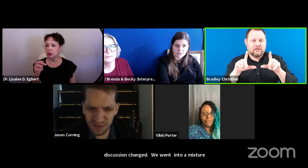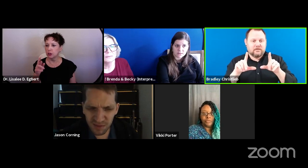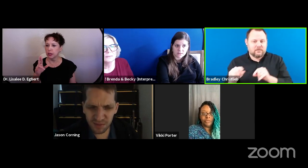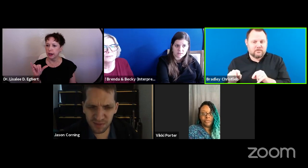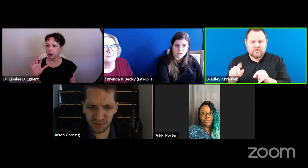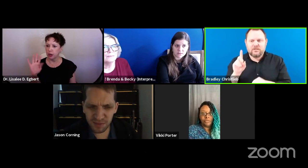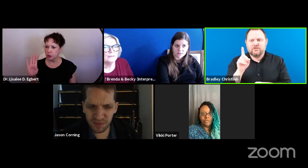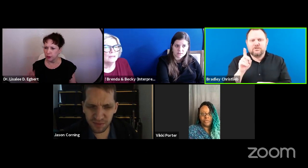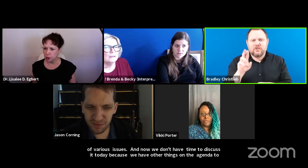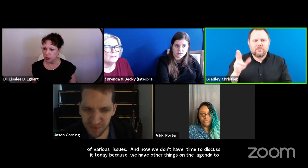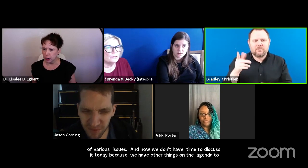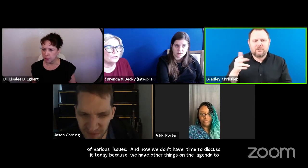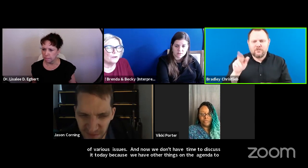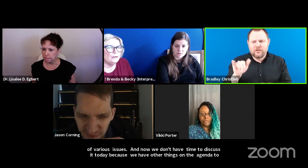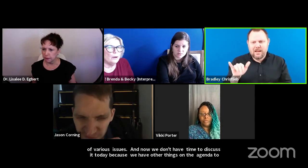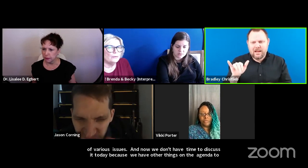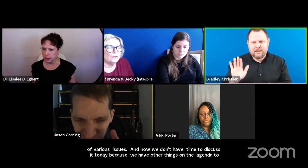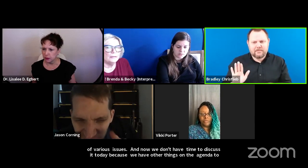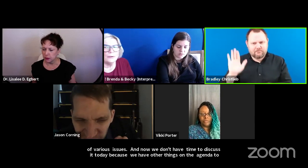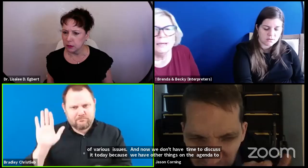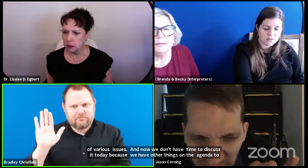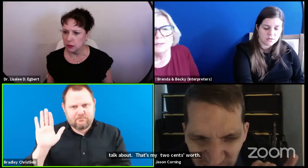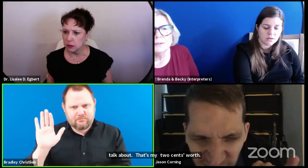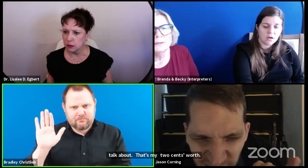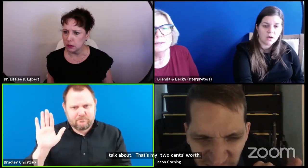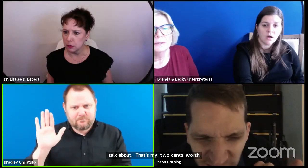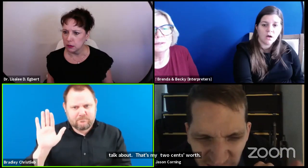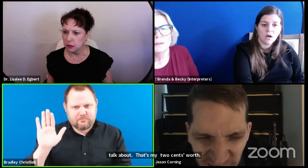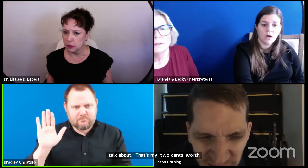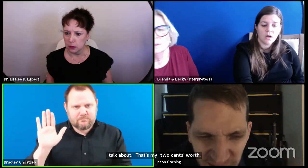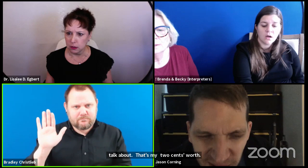Dr. Gray, you have your hand raised?